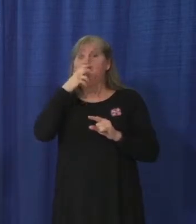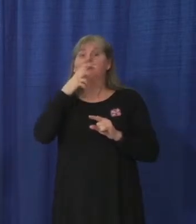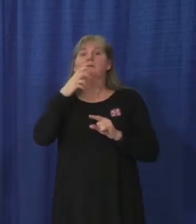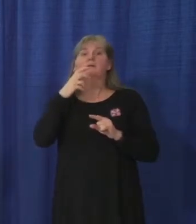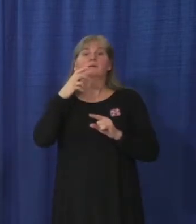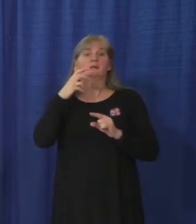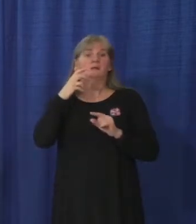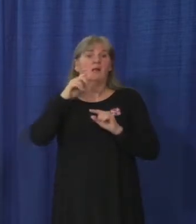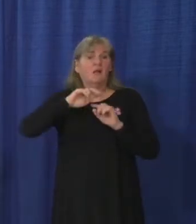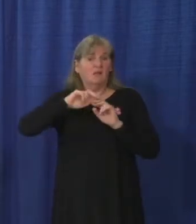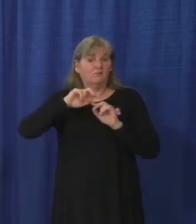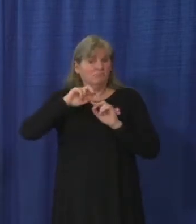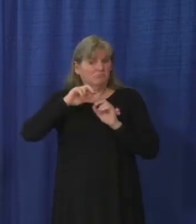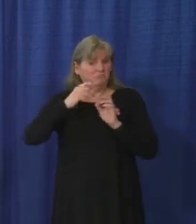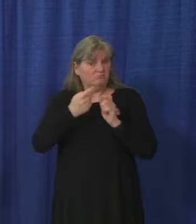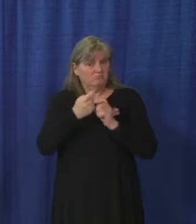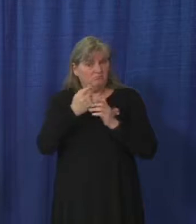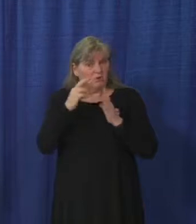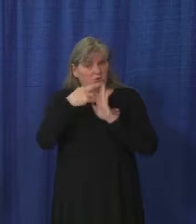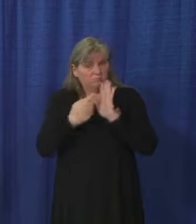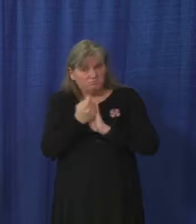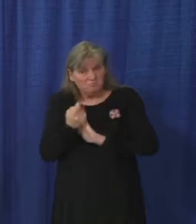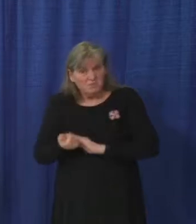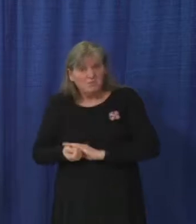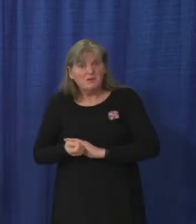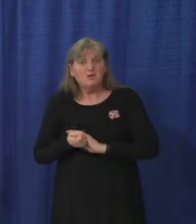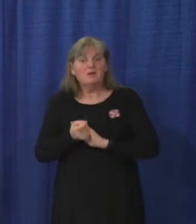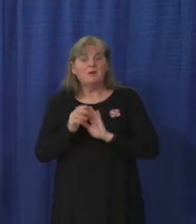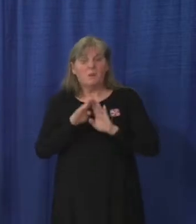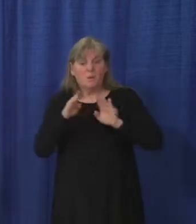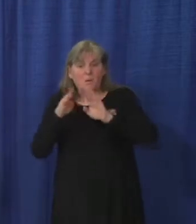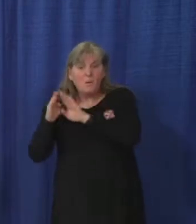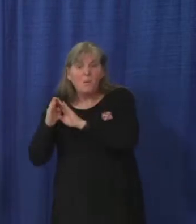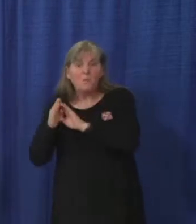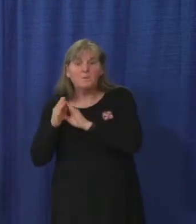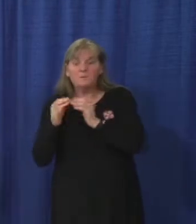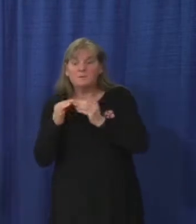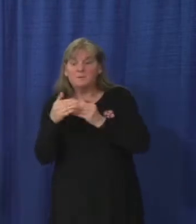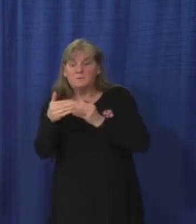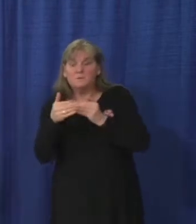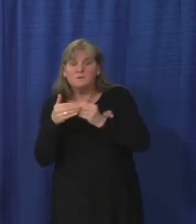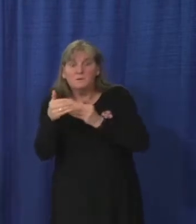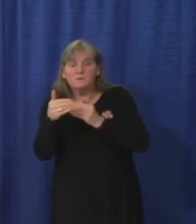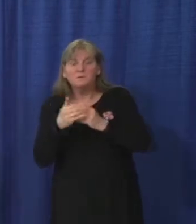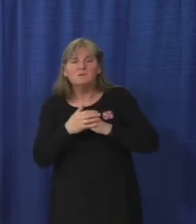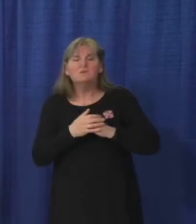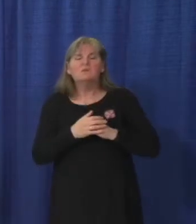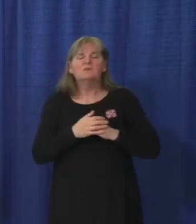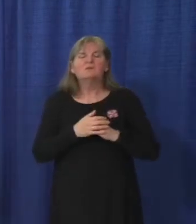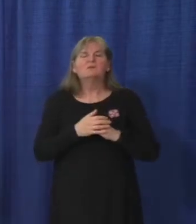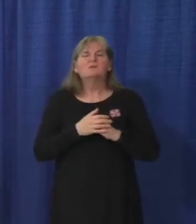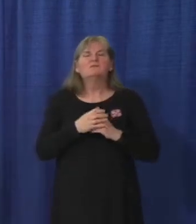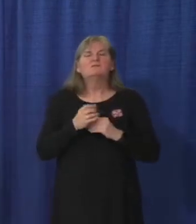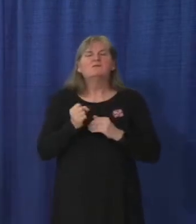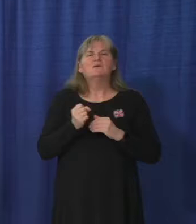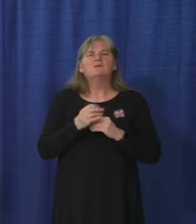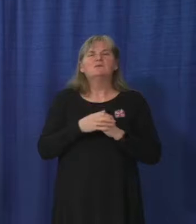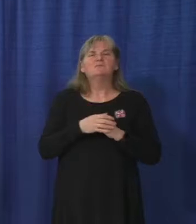and part of the challenge with this is, as other journalist have identified to the it can be